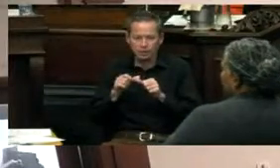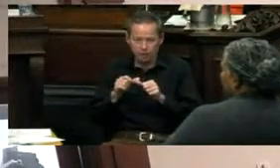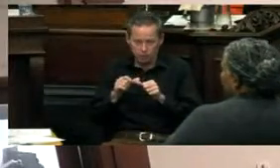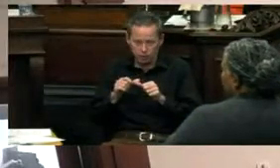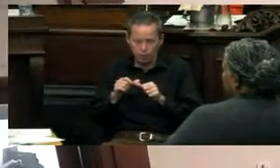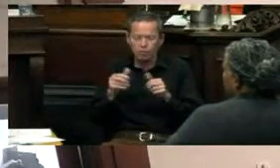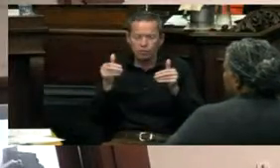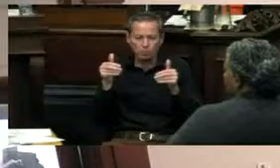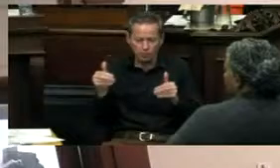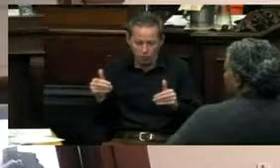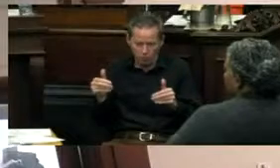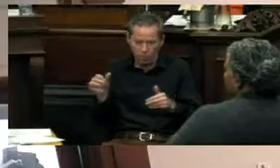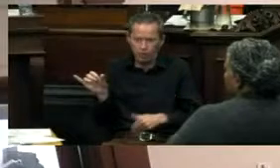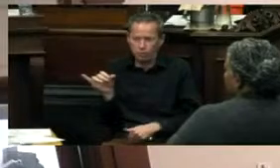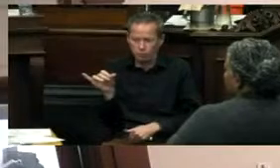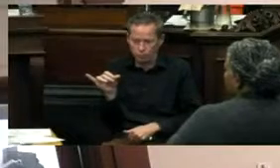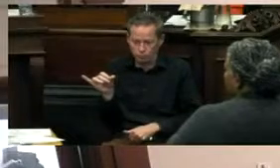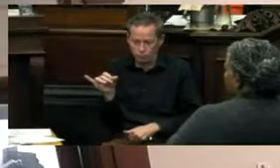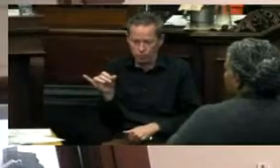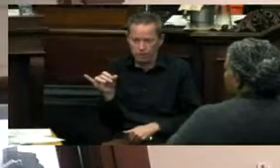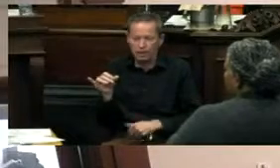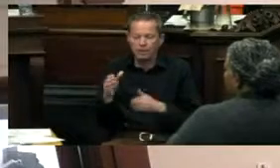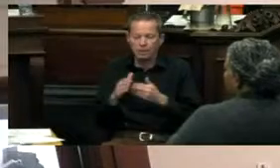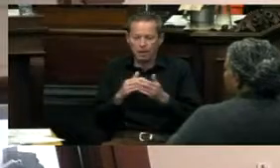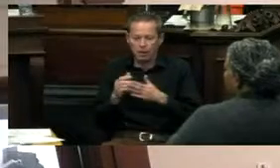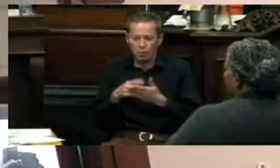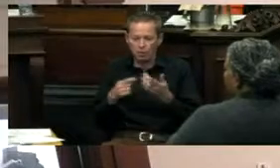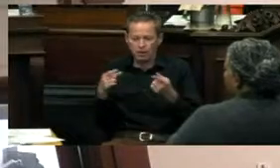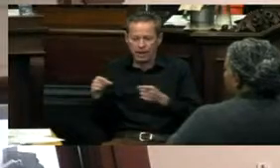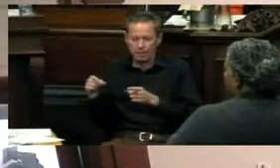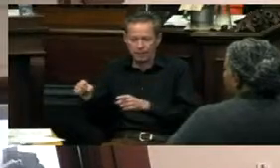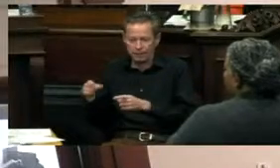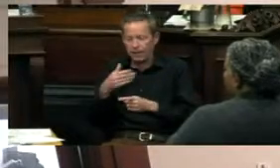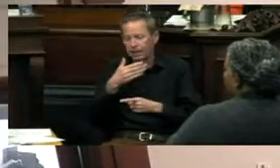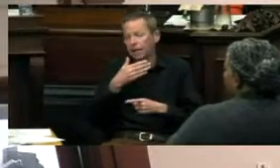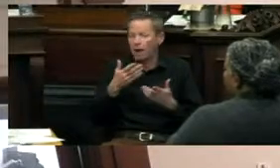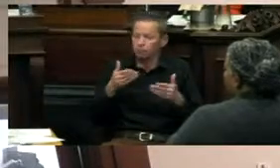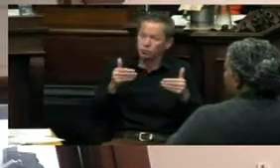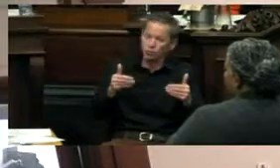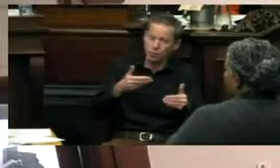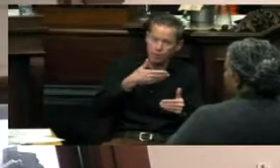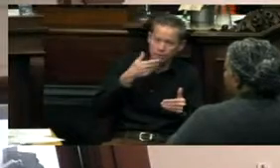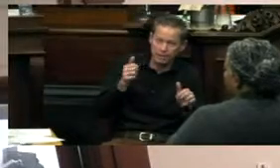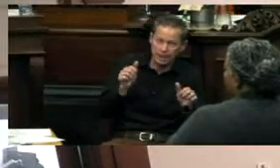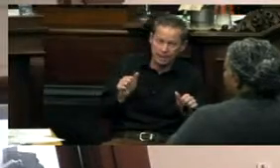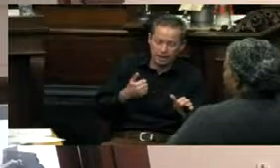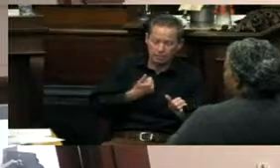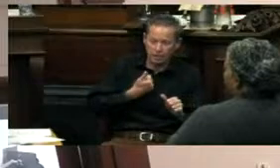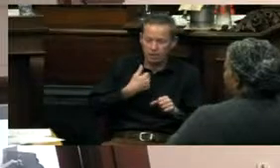continue to move forward and the PAB needs to continue to move